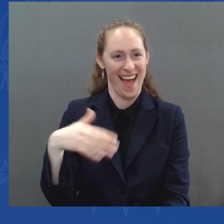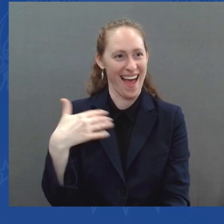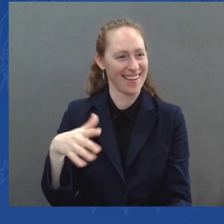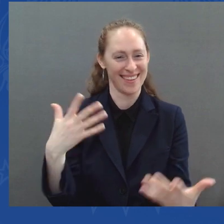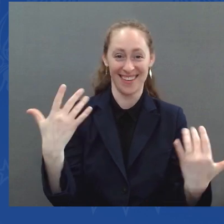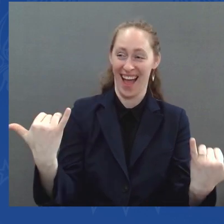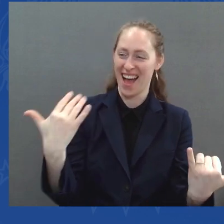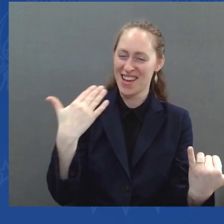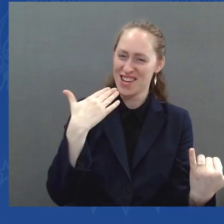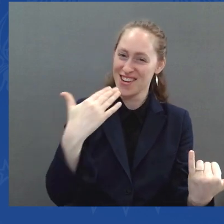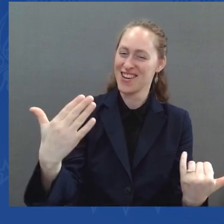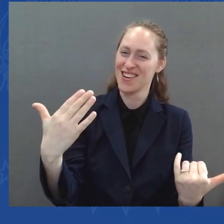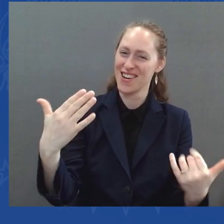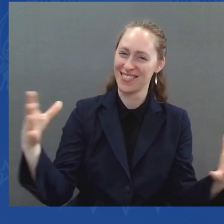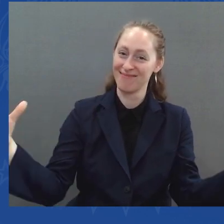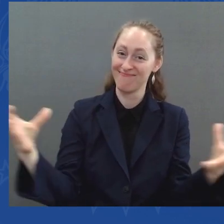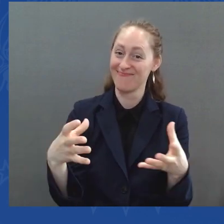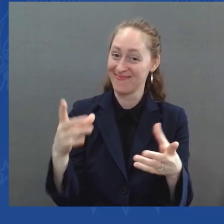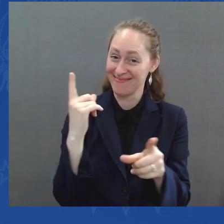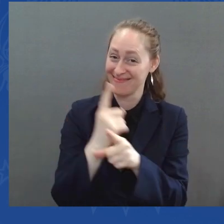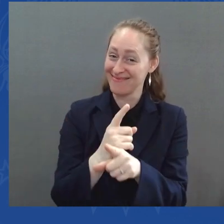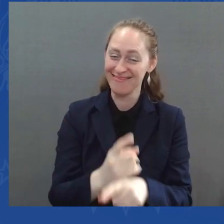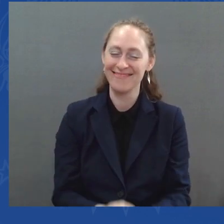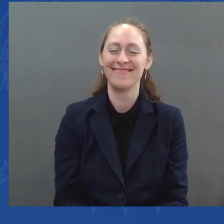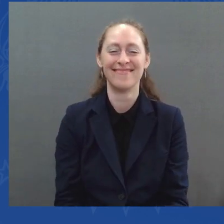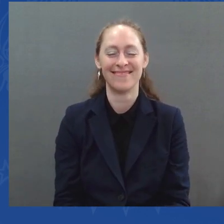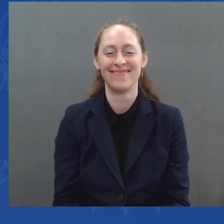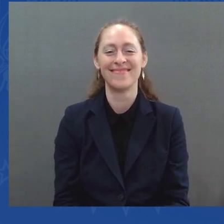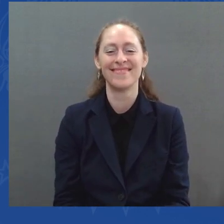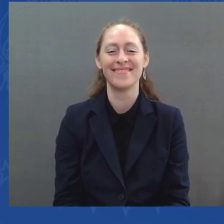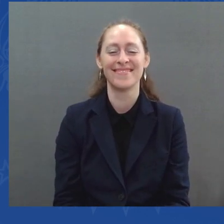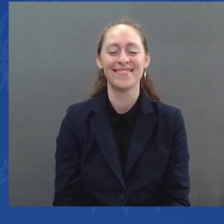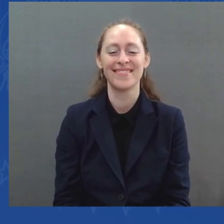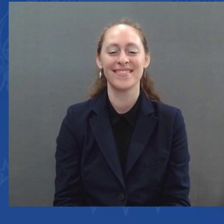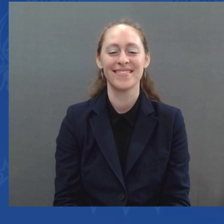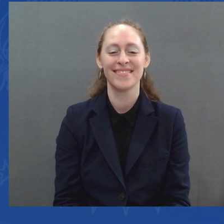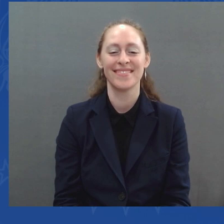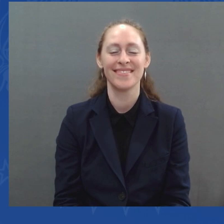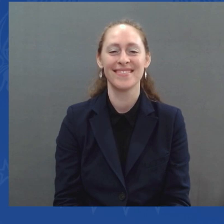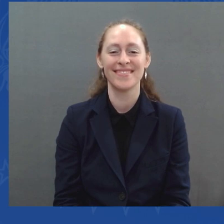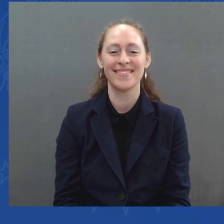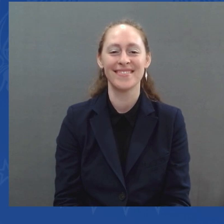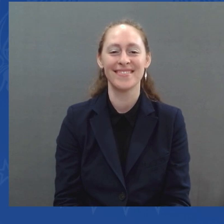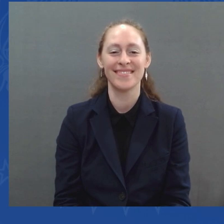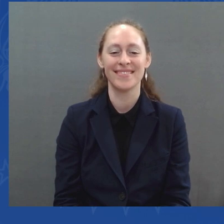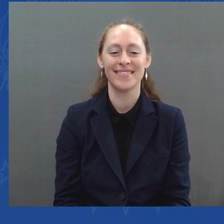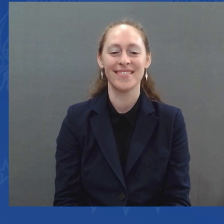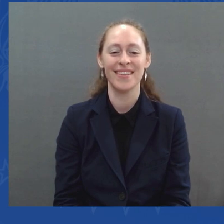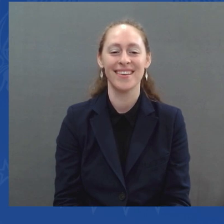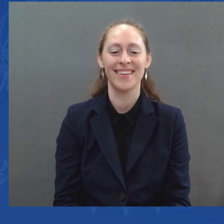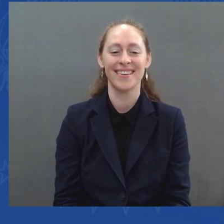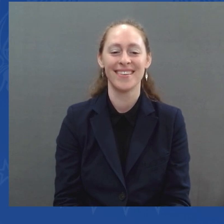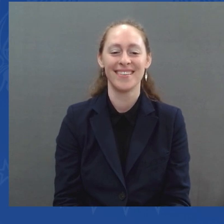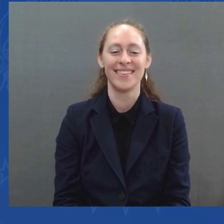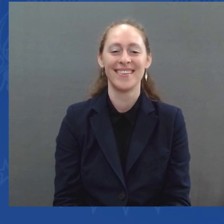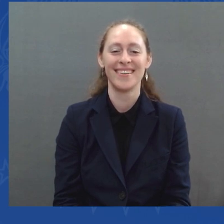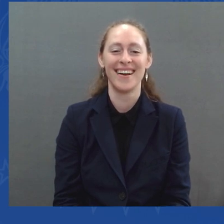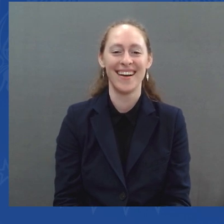Thank you. Feels good, doesn't it?